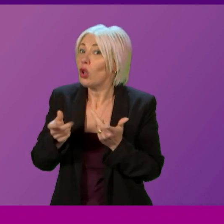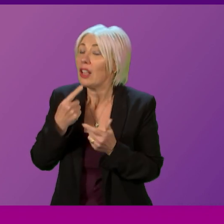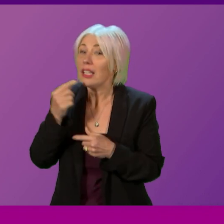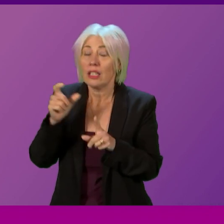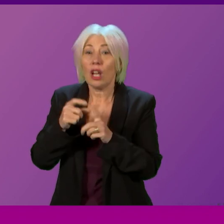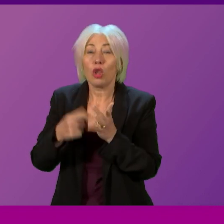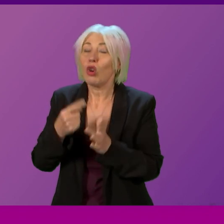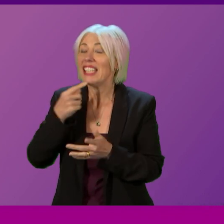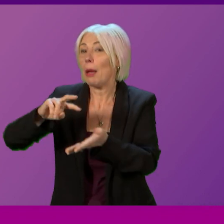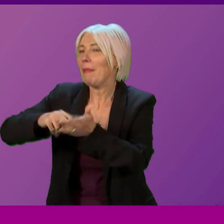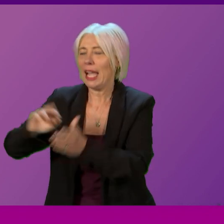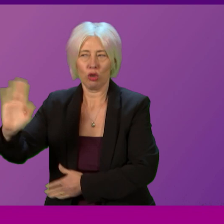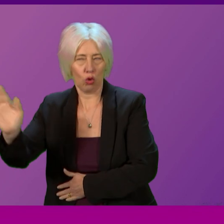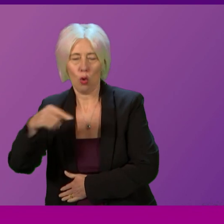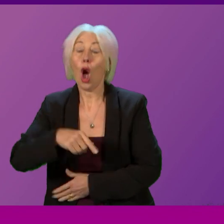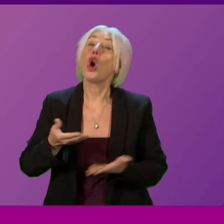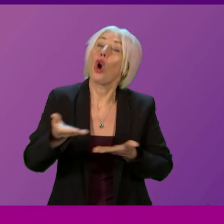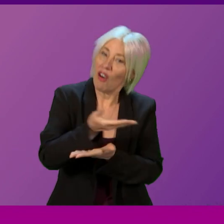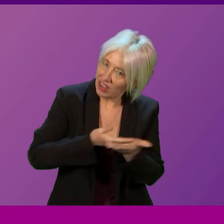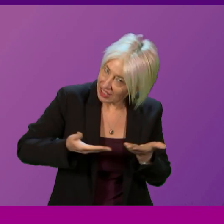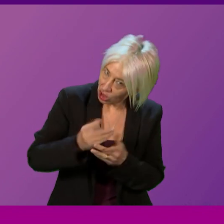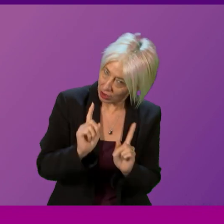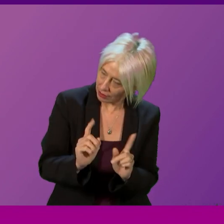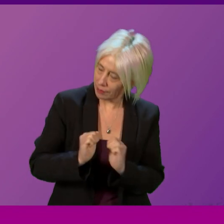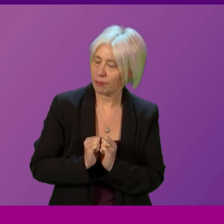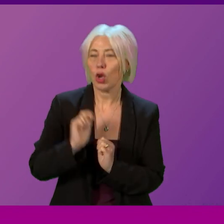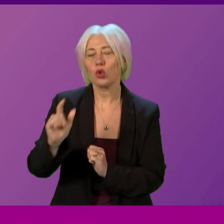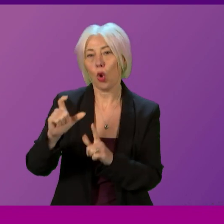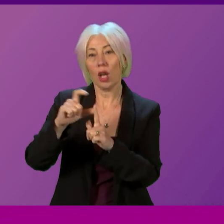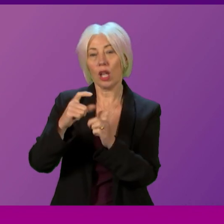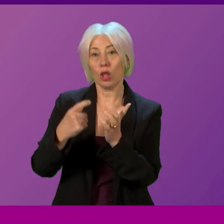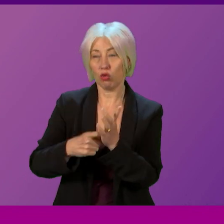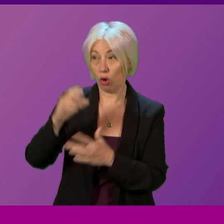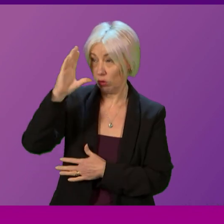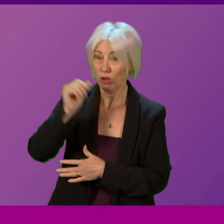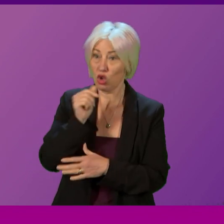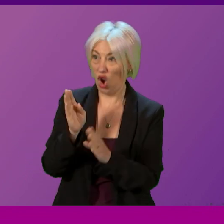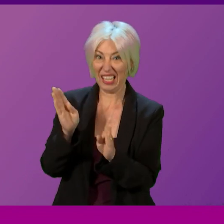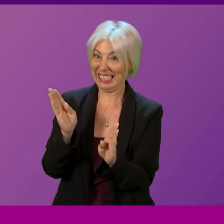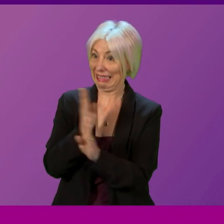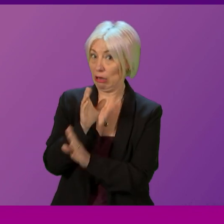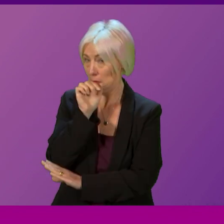I will let Douglas Ross into what should not be a secret, but it is clear that he does